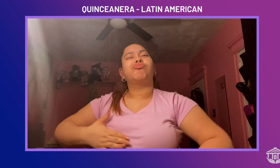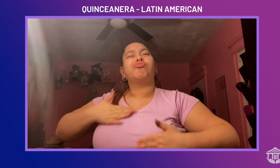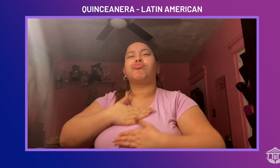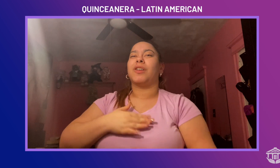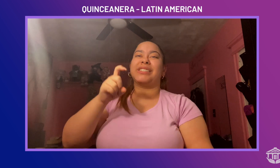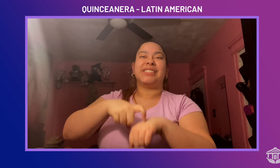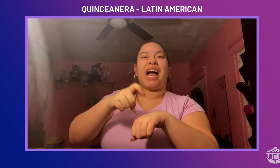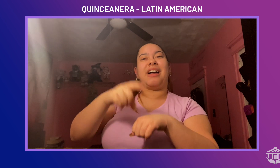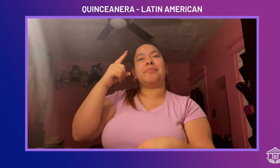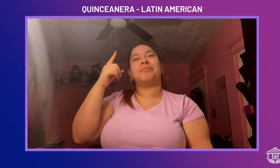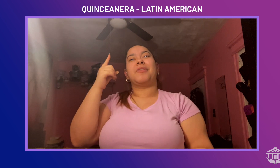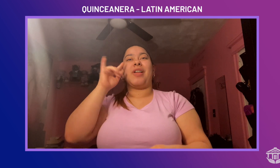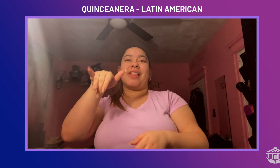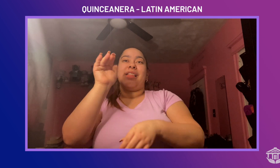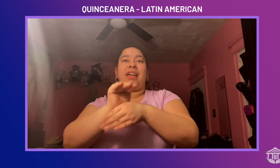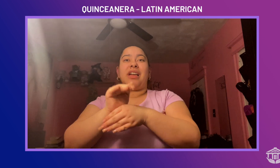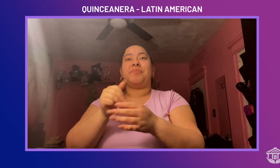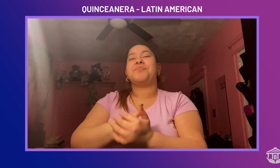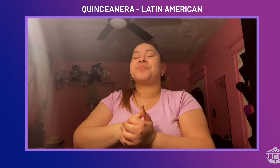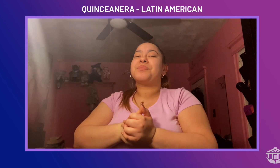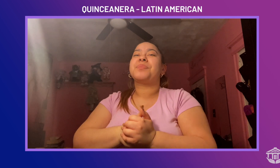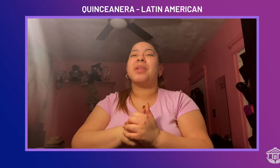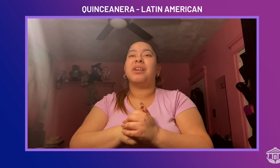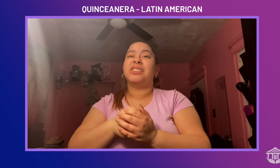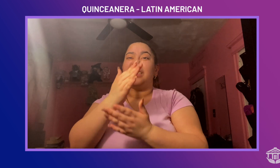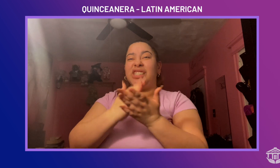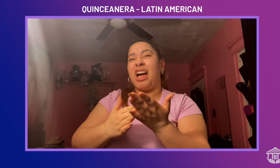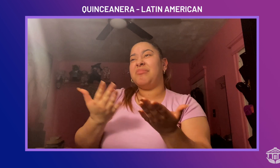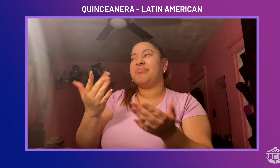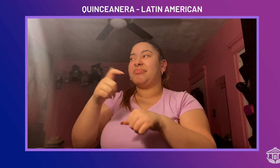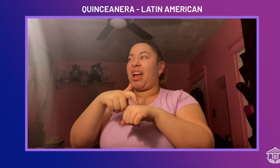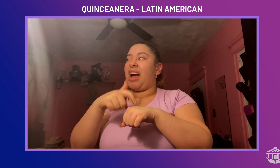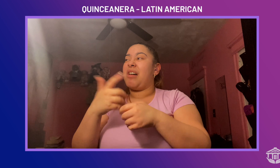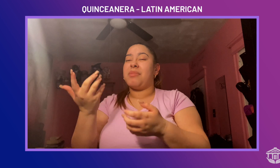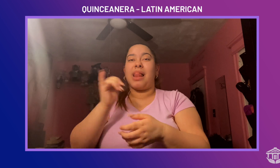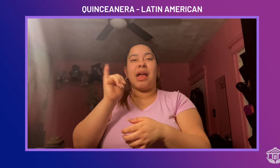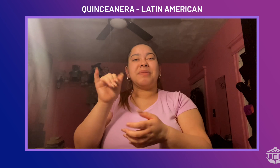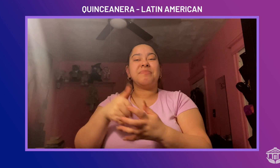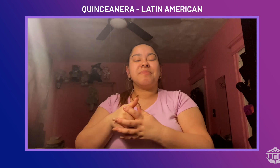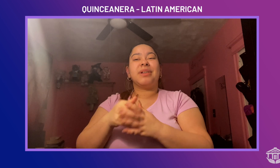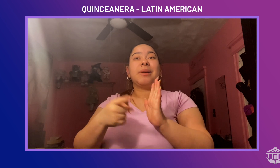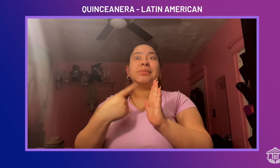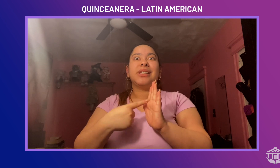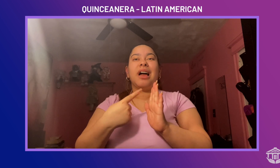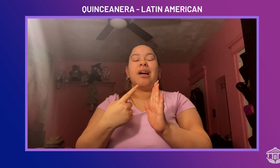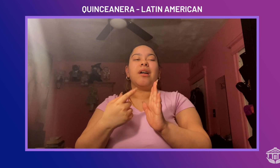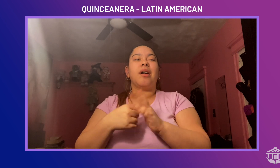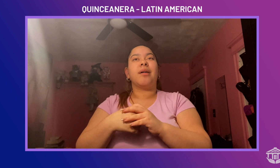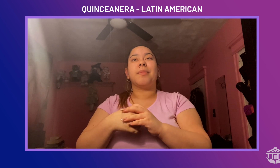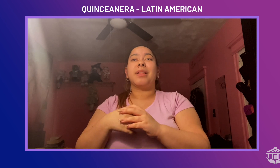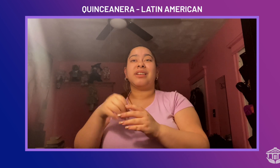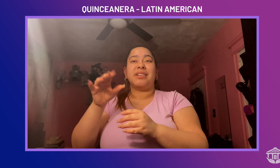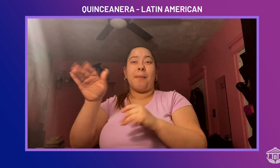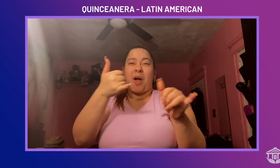You know how sometimes “Sweet 16” birthday parties will last until maybe midnight? Well for